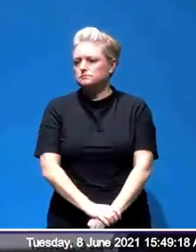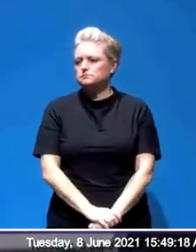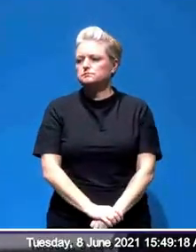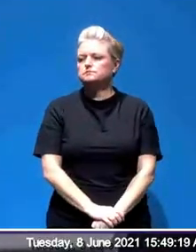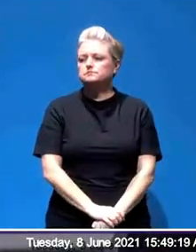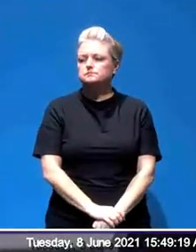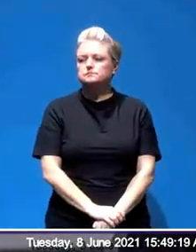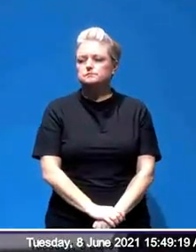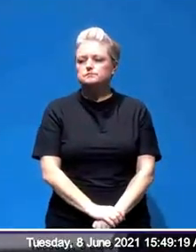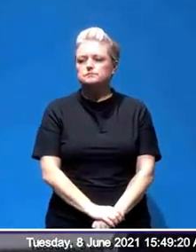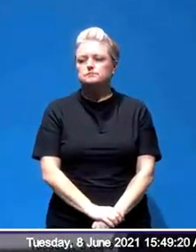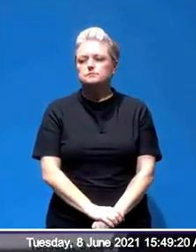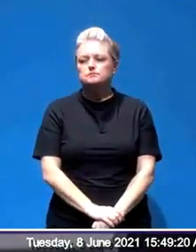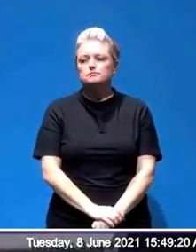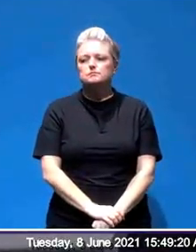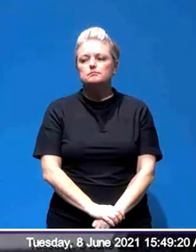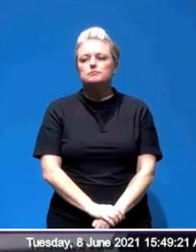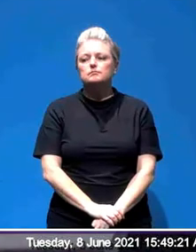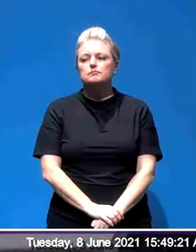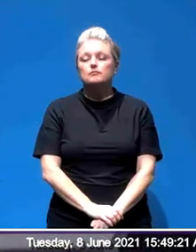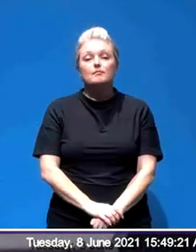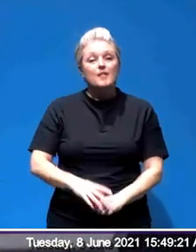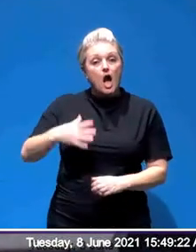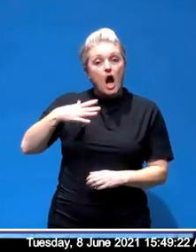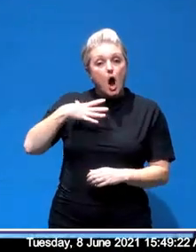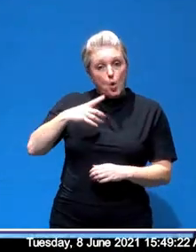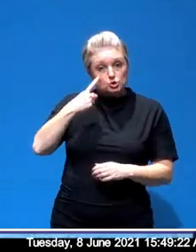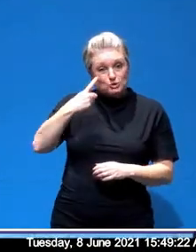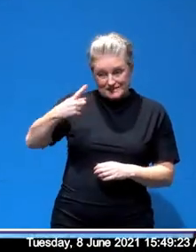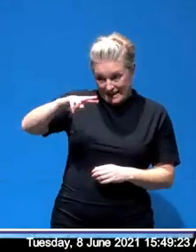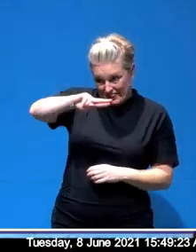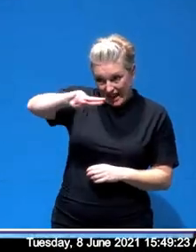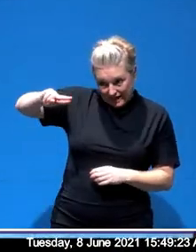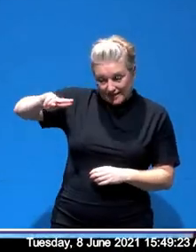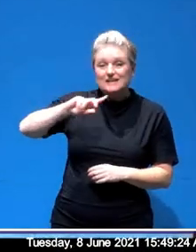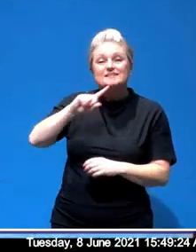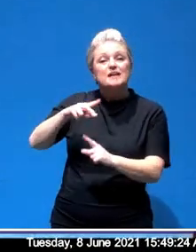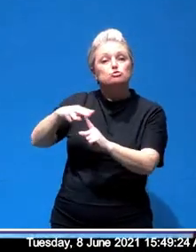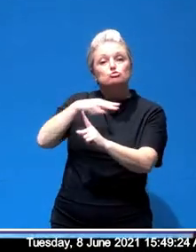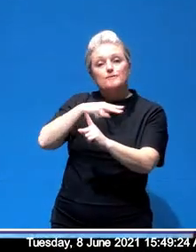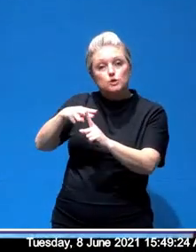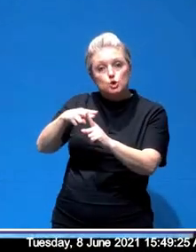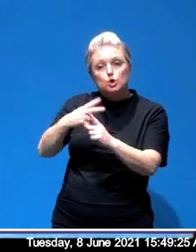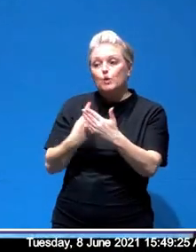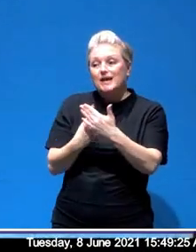Which part of the page do you want? There's a heading that says "Review the detail of the incident", about halfway down the page.